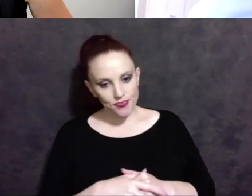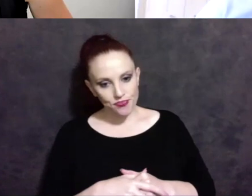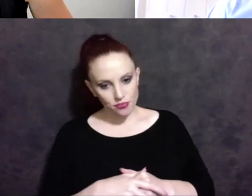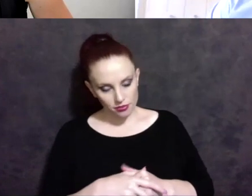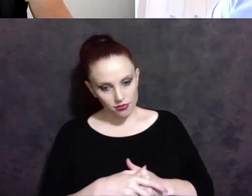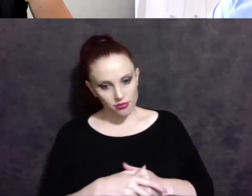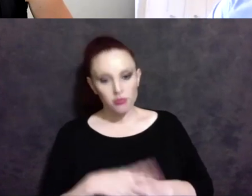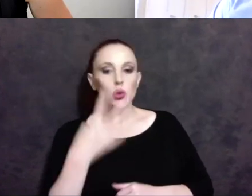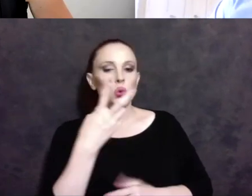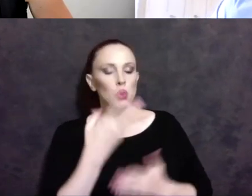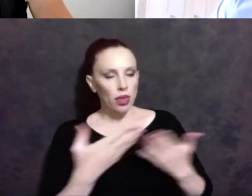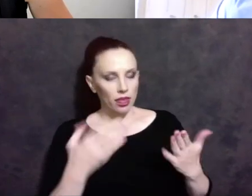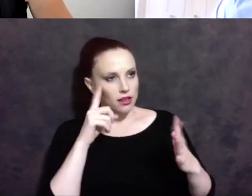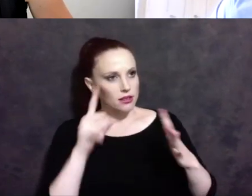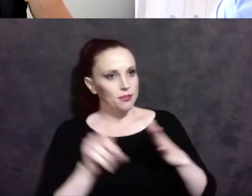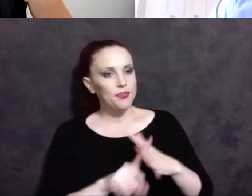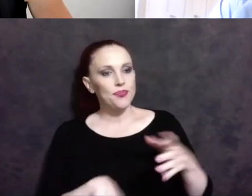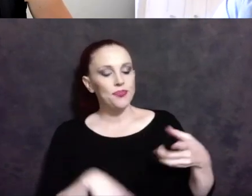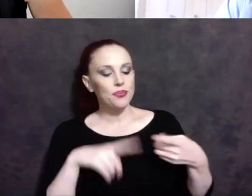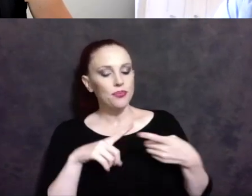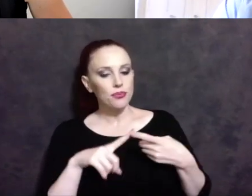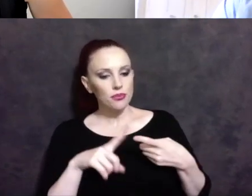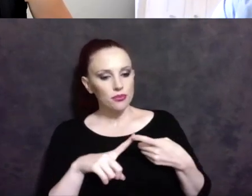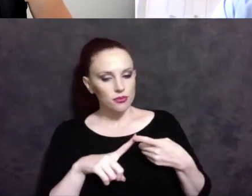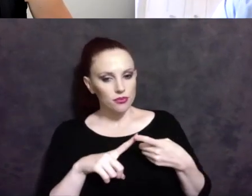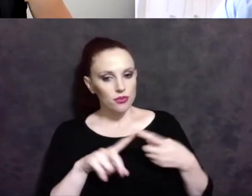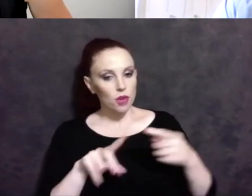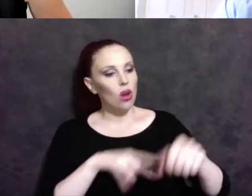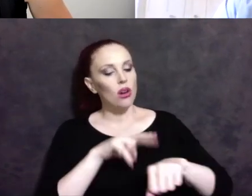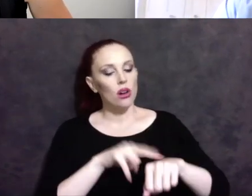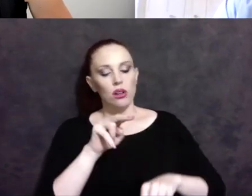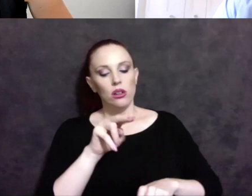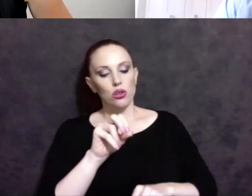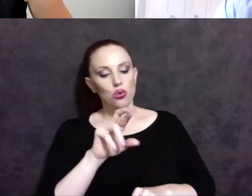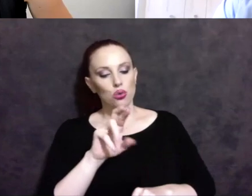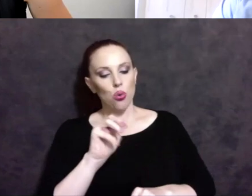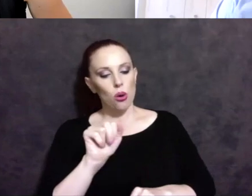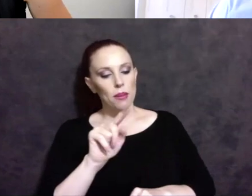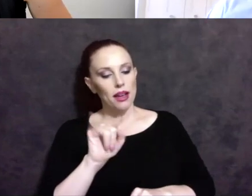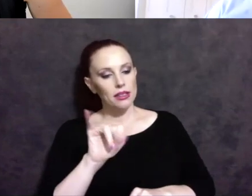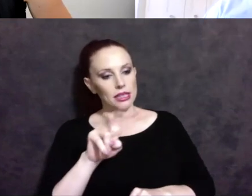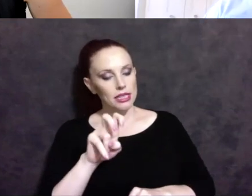things I am thinking about. One is normative behaviors in a workplace and two the importance